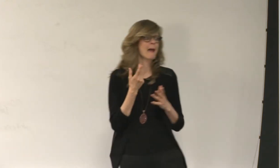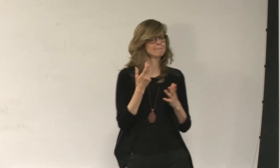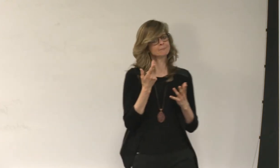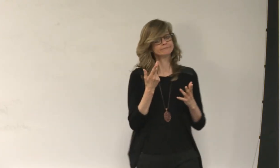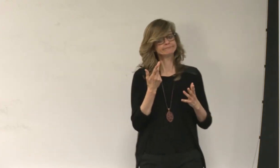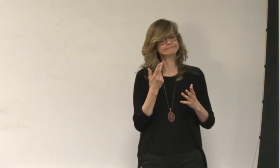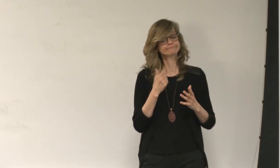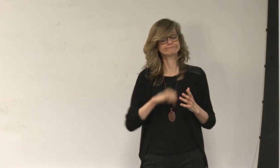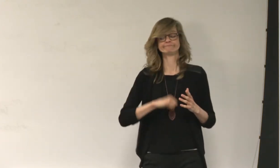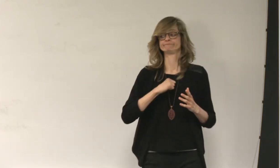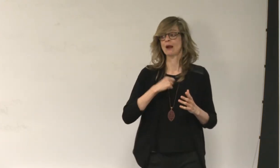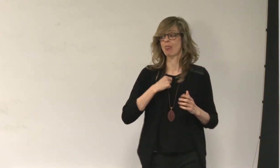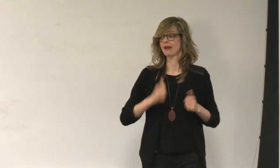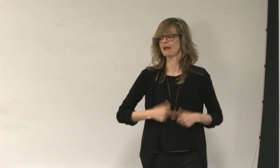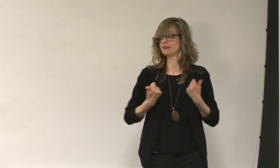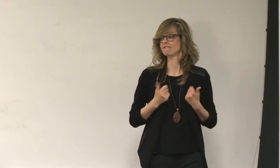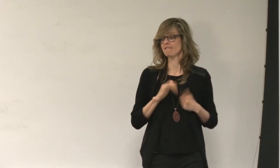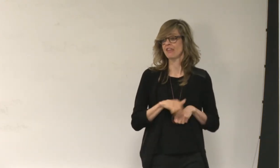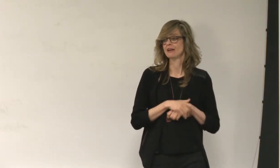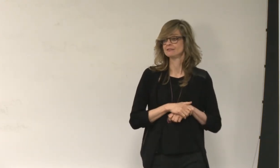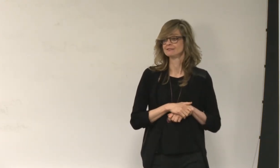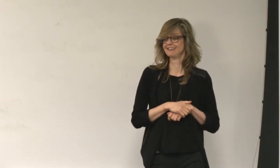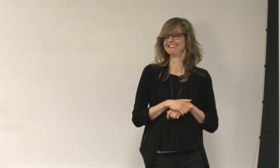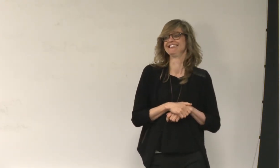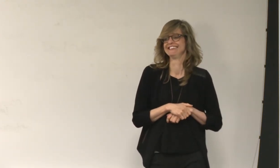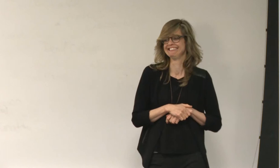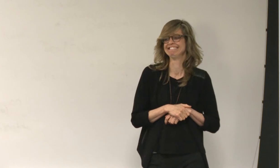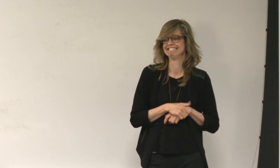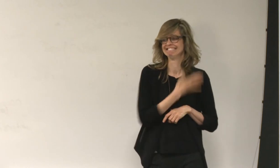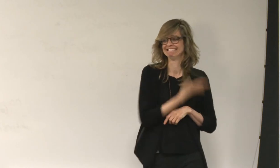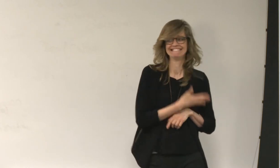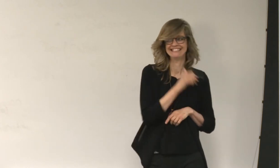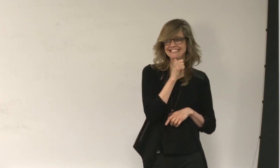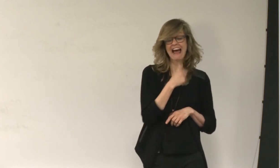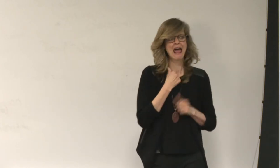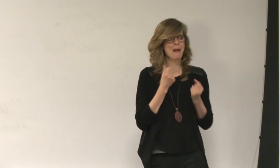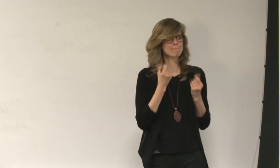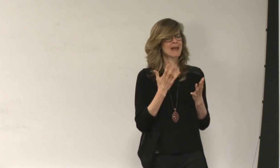AT THE TIME THAT I ENTERED GALLAUDET, BUT,